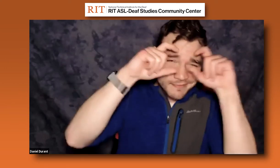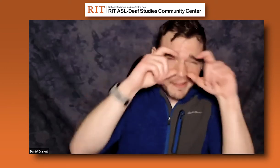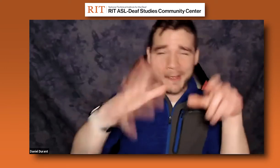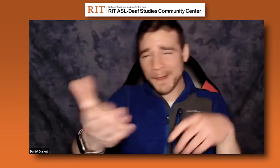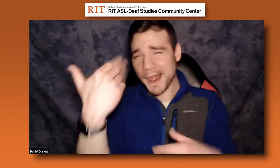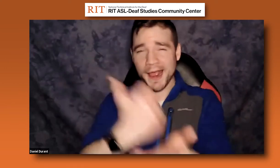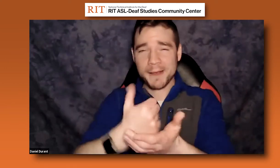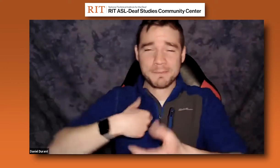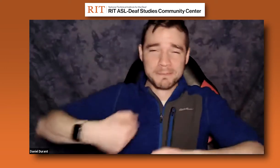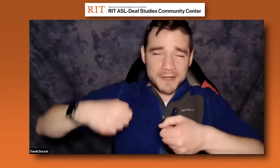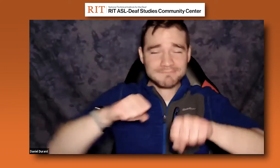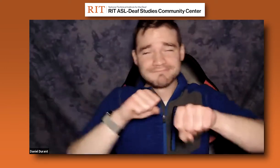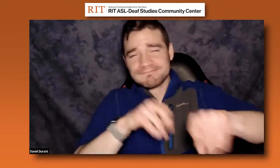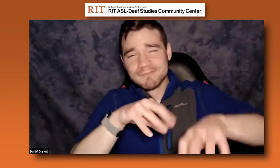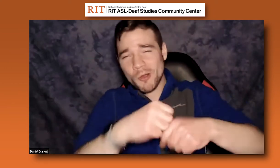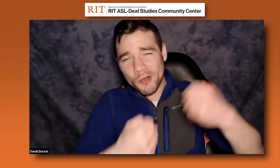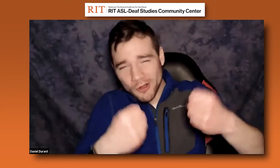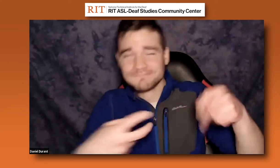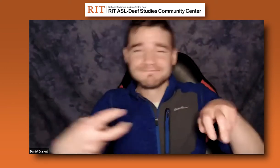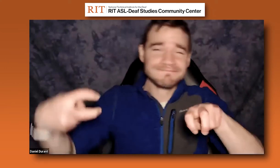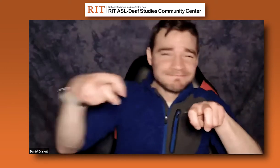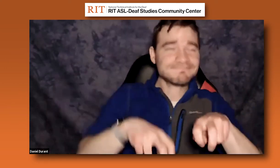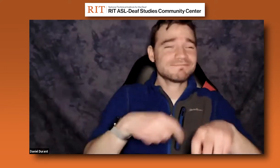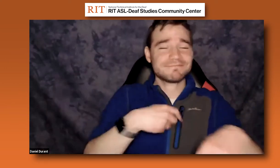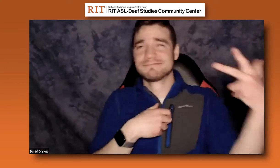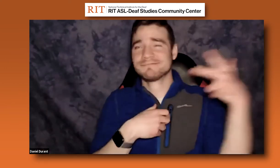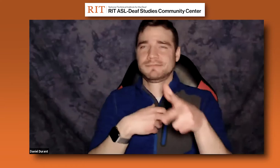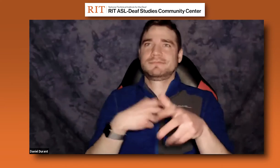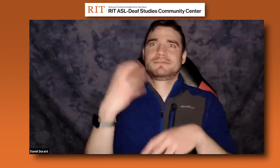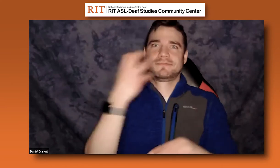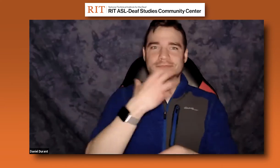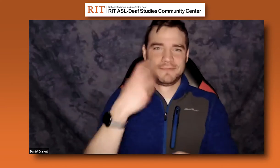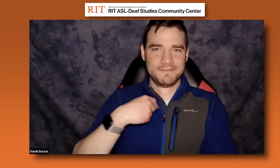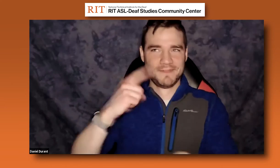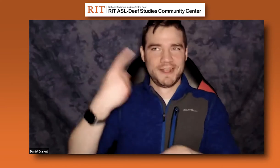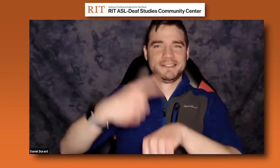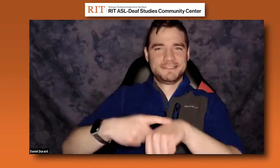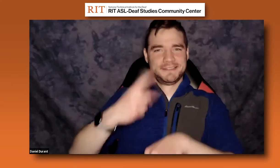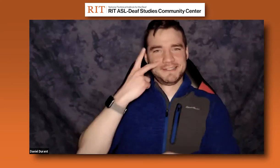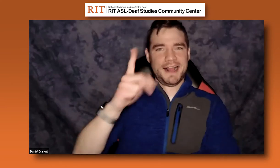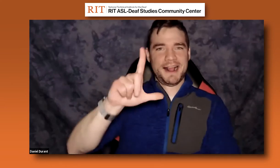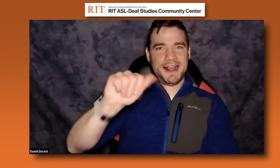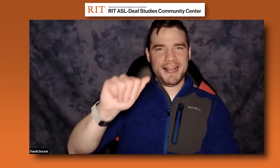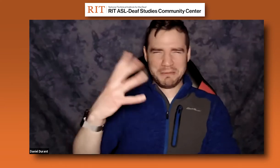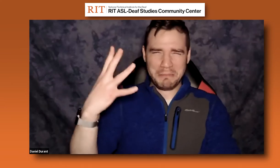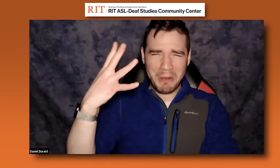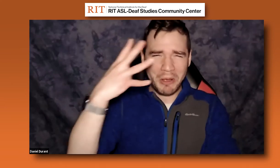and the shades, and we put my luggage in the car, and this was the first time I ever saw L.A.